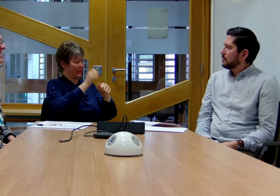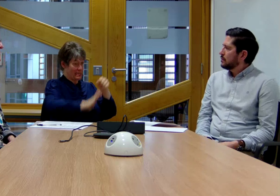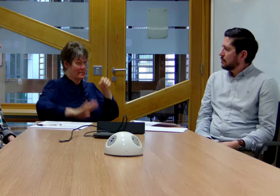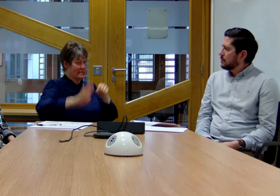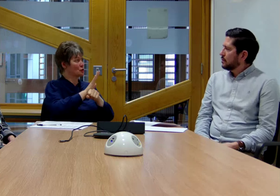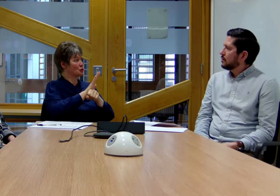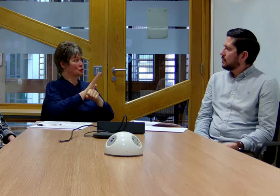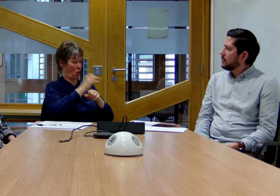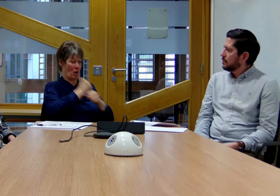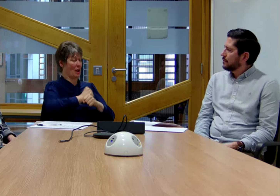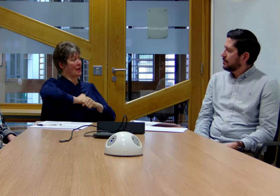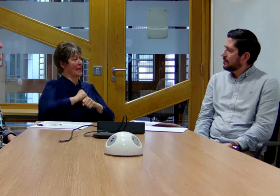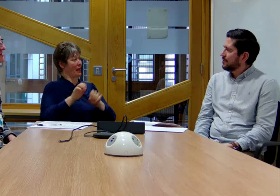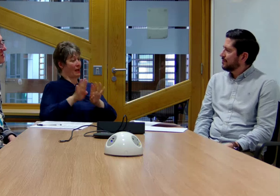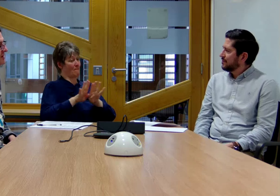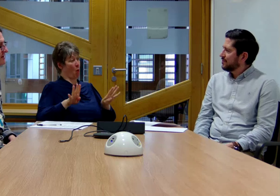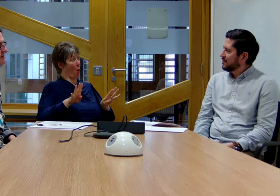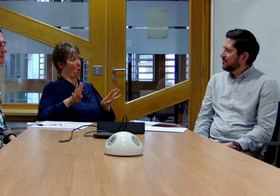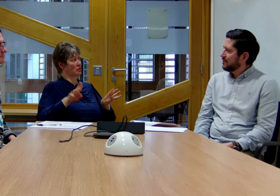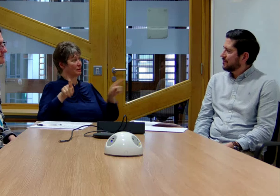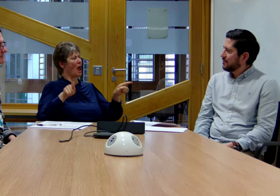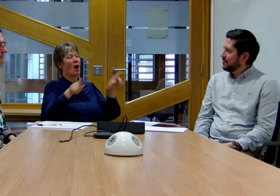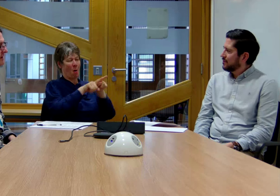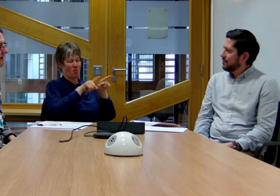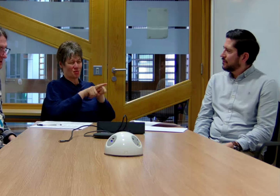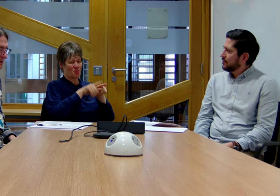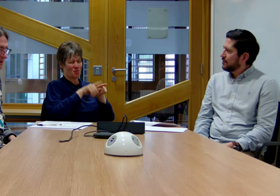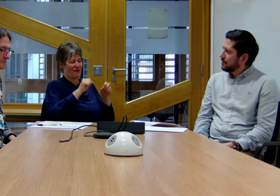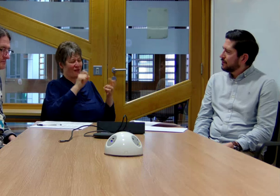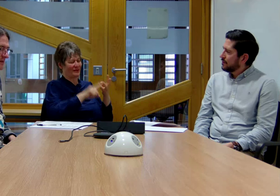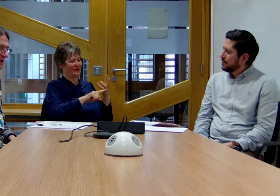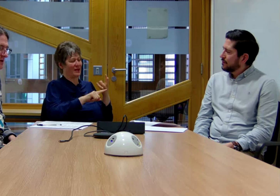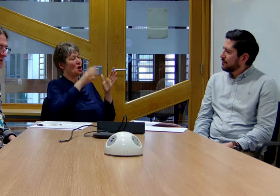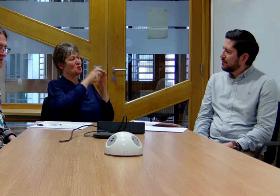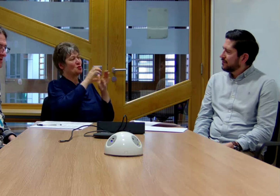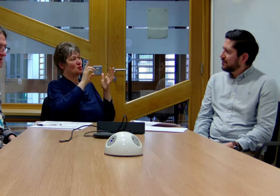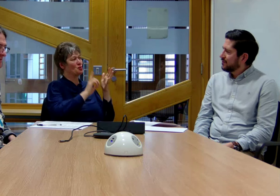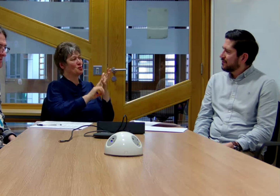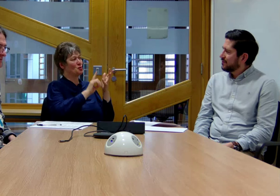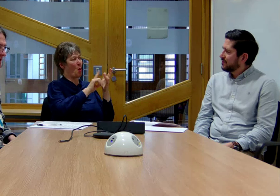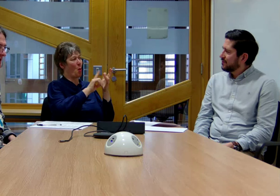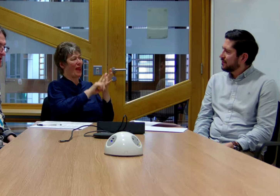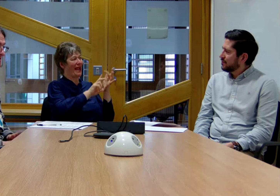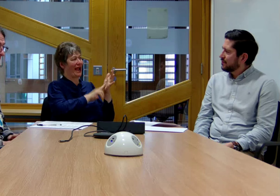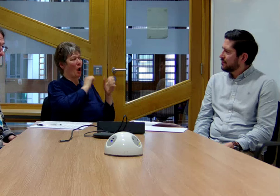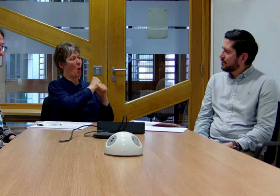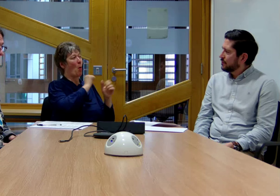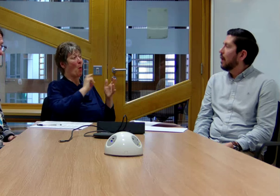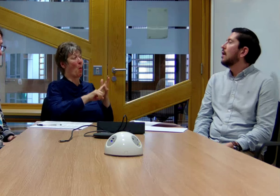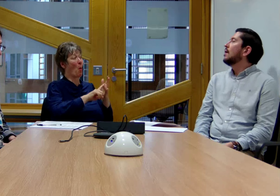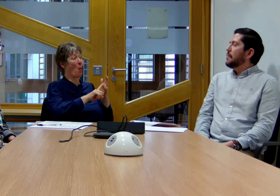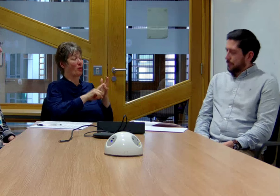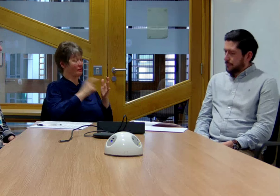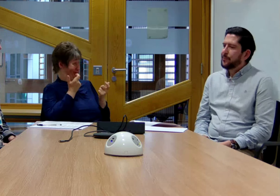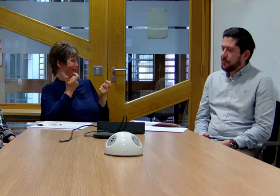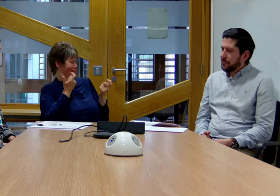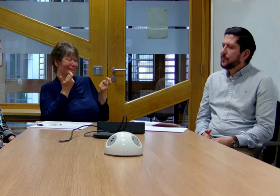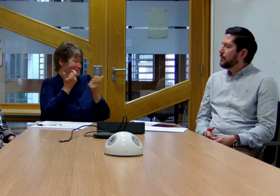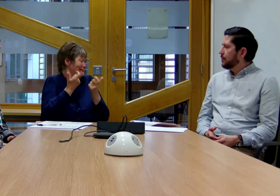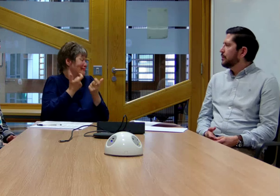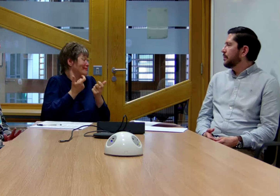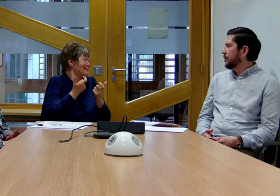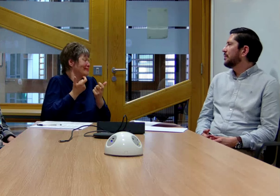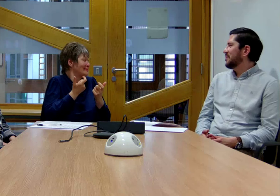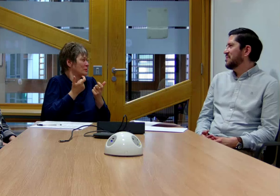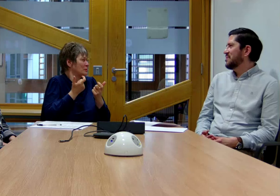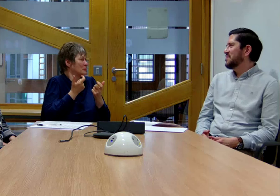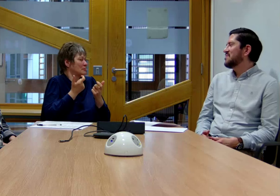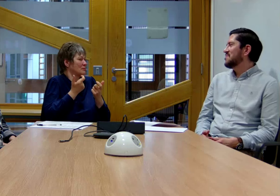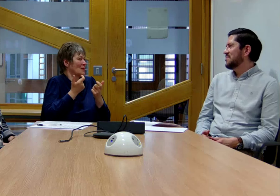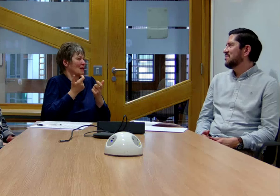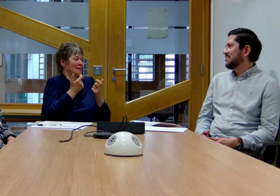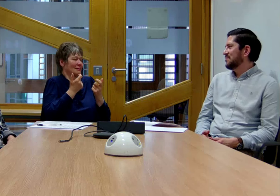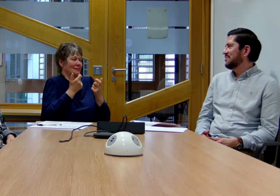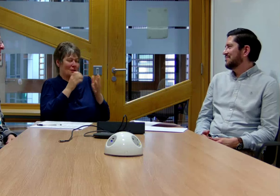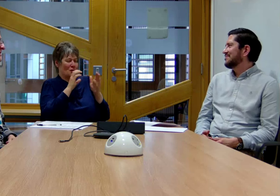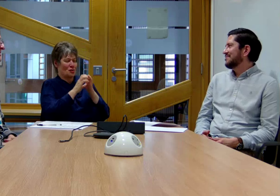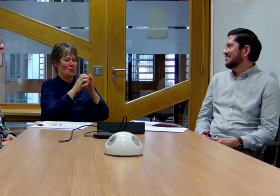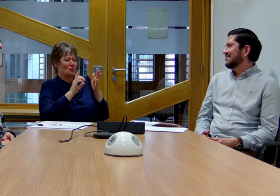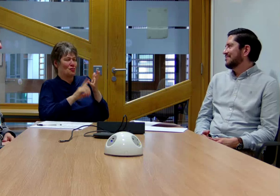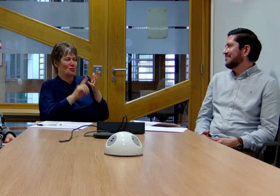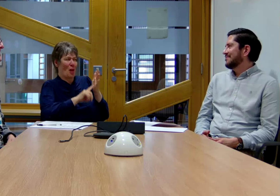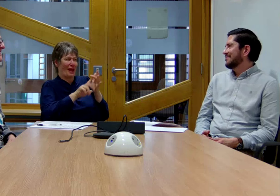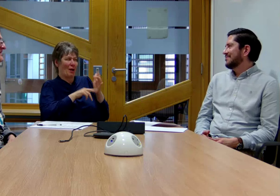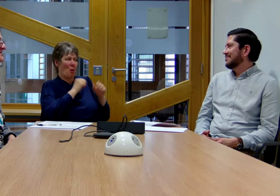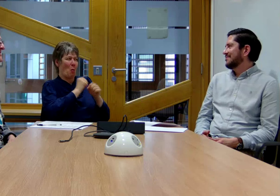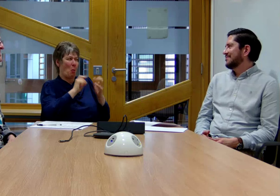And what s very popular too, is Duolingo, which is fun. It's also full of in-jokes and